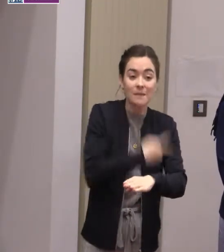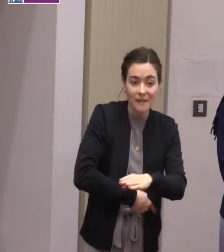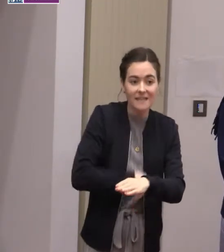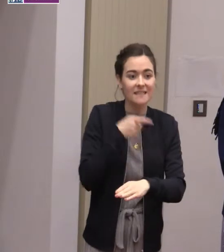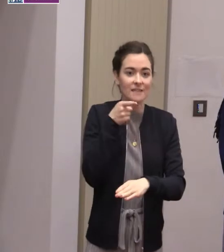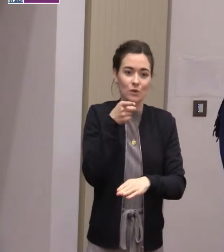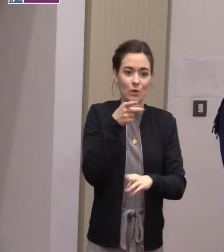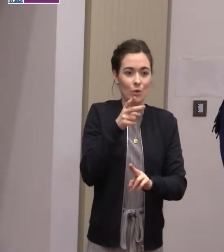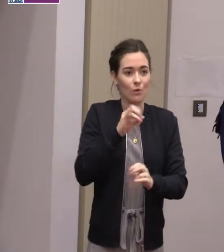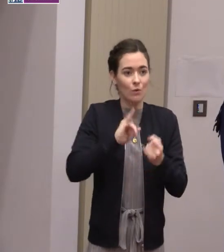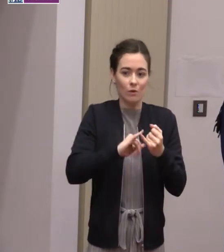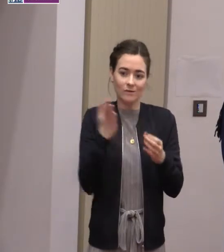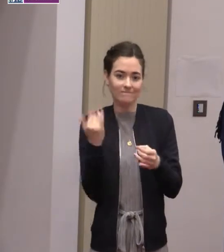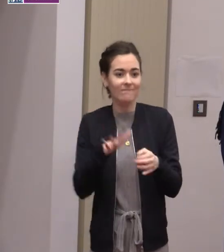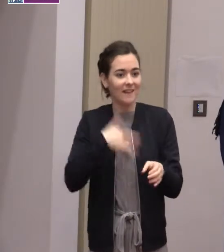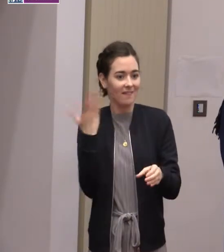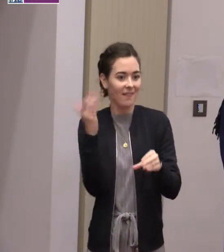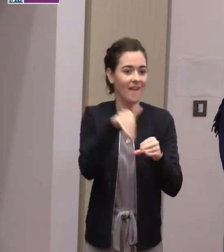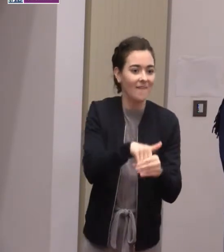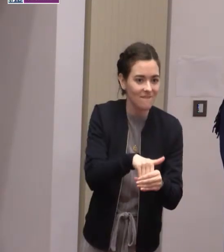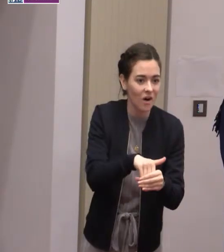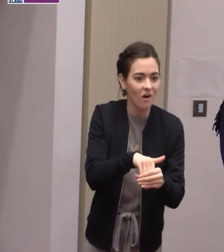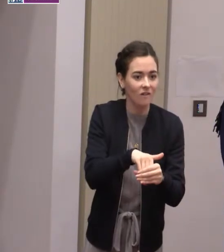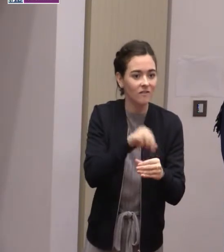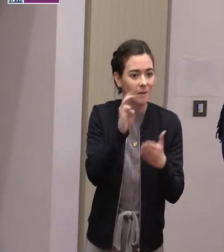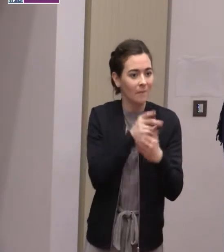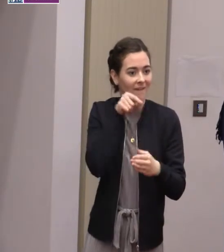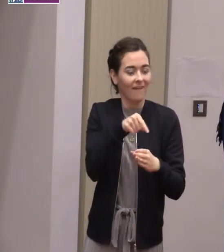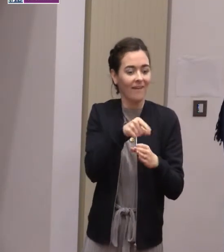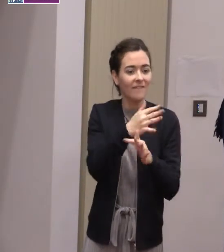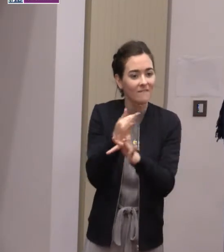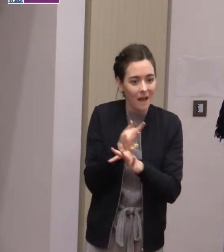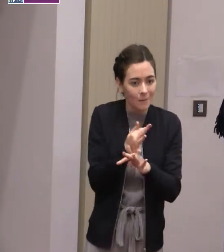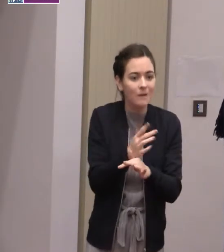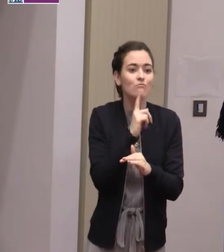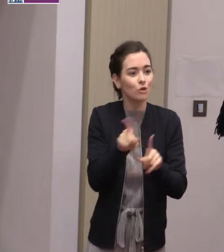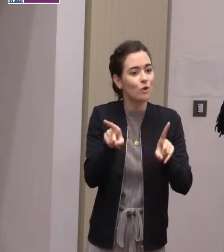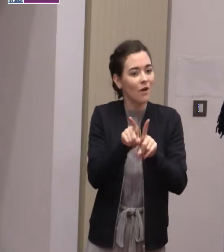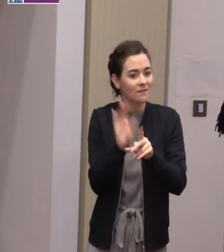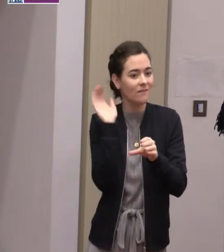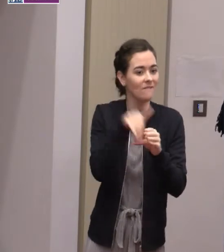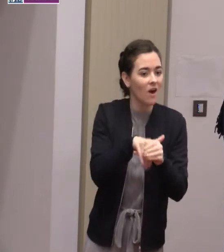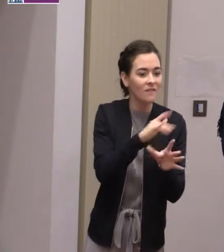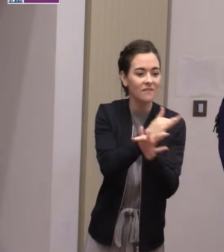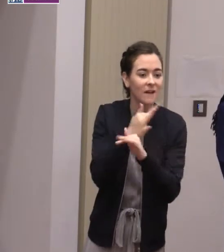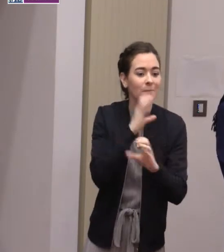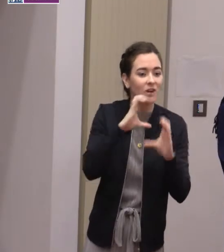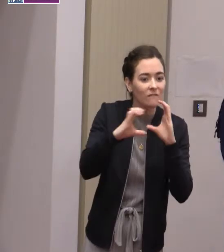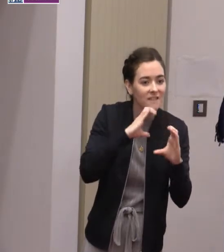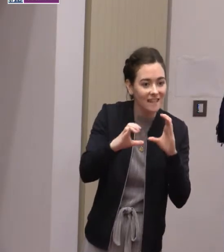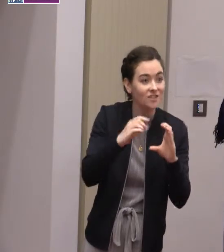likely to be involved in the family and also involved and family conversations.